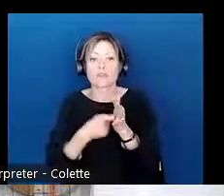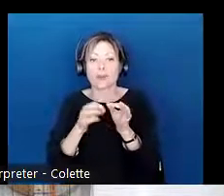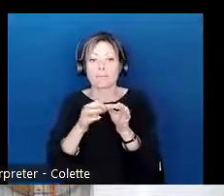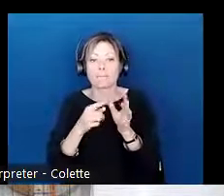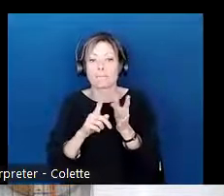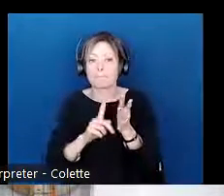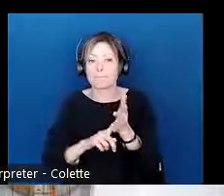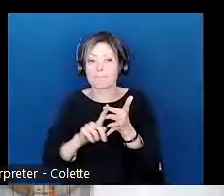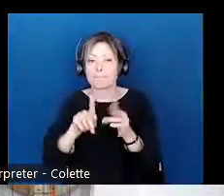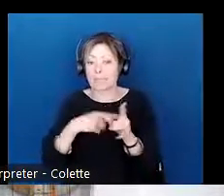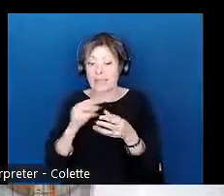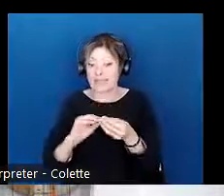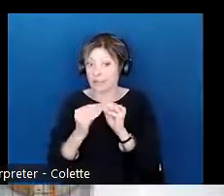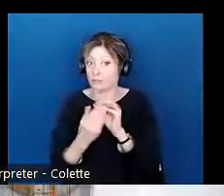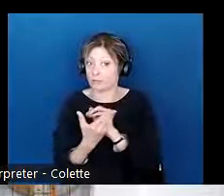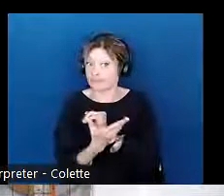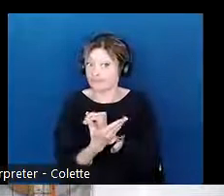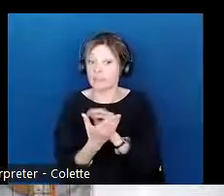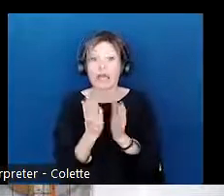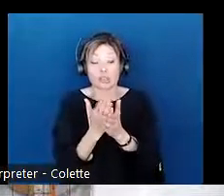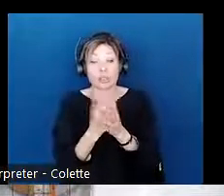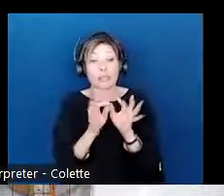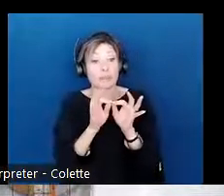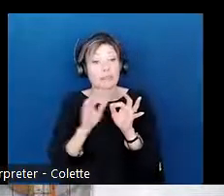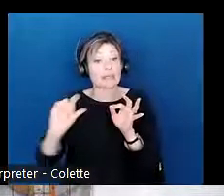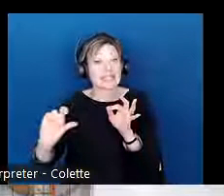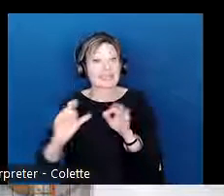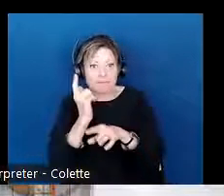um and this actually the BBC filmed the making of this for Country file